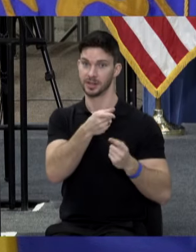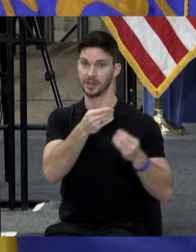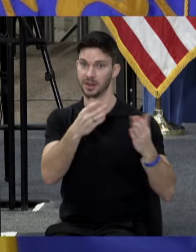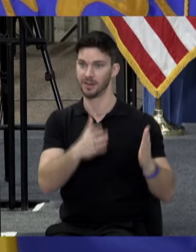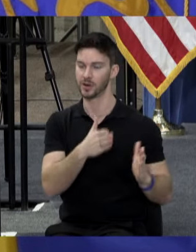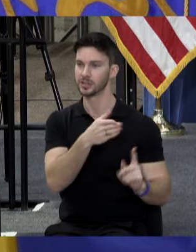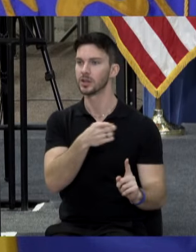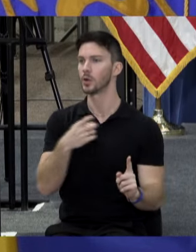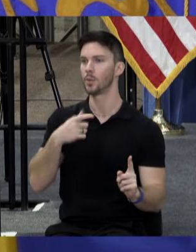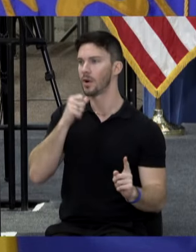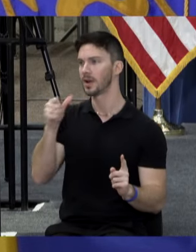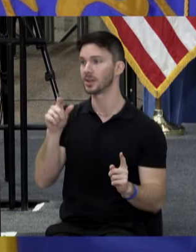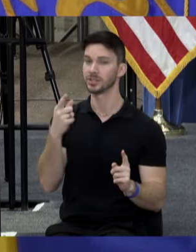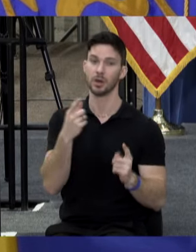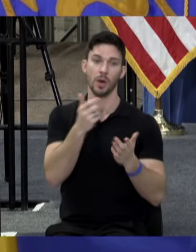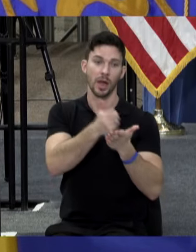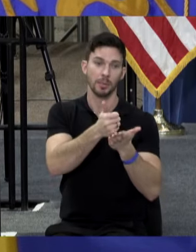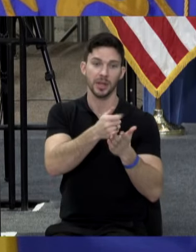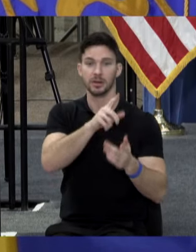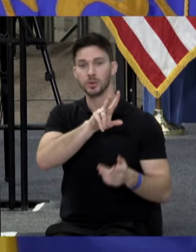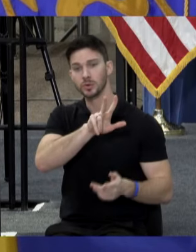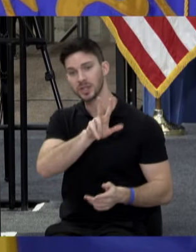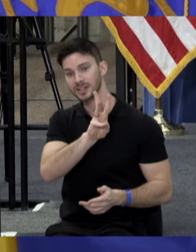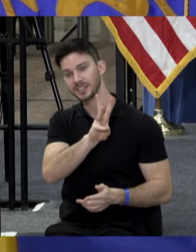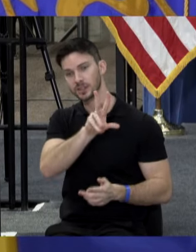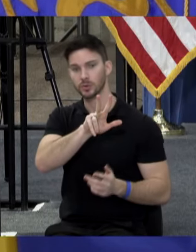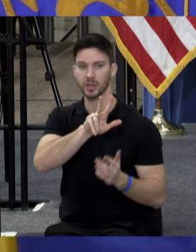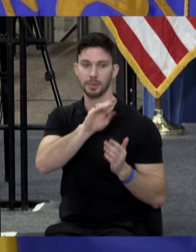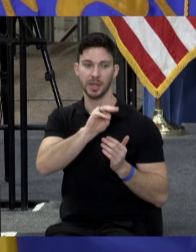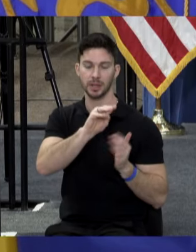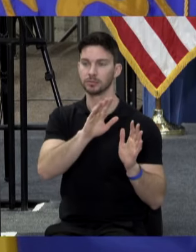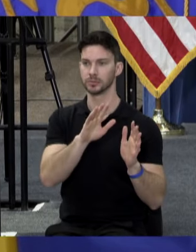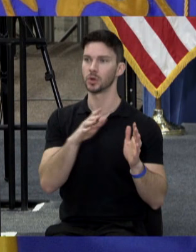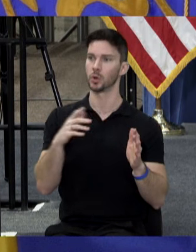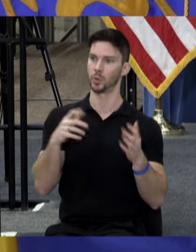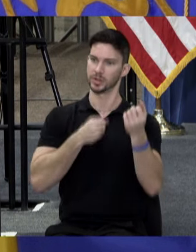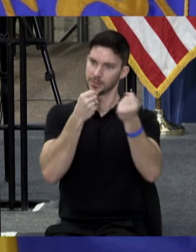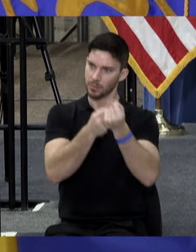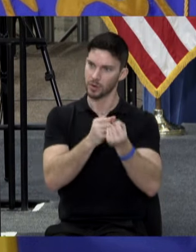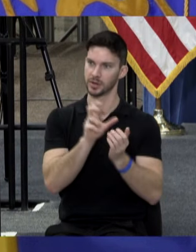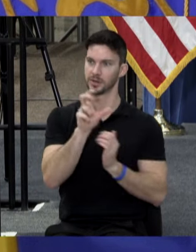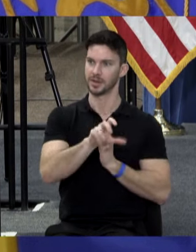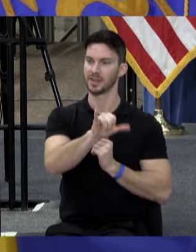we're strengthening the foundation that allows all of us to age with dignity, to care for those